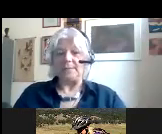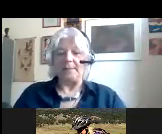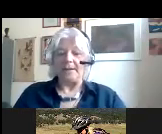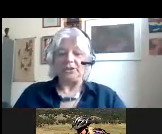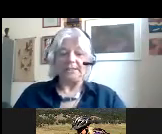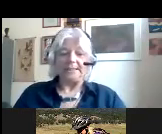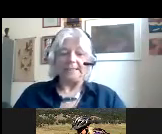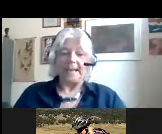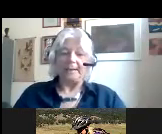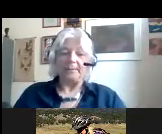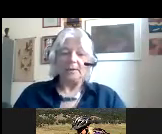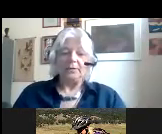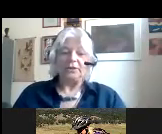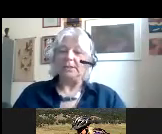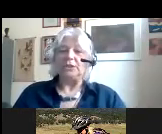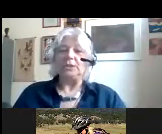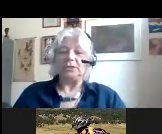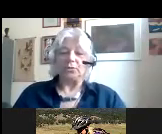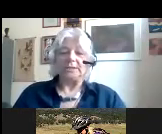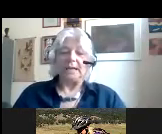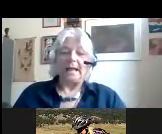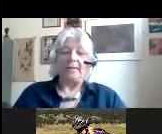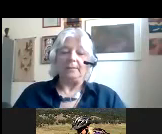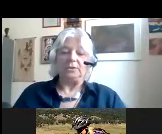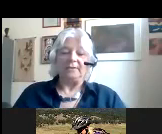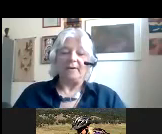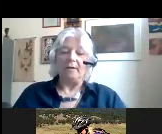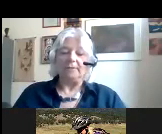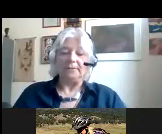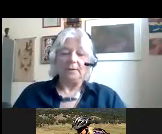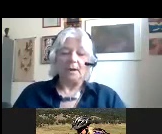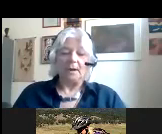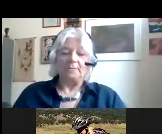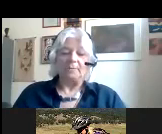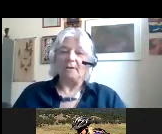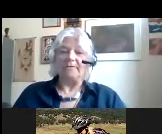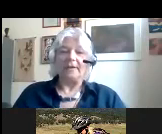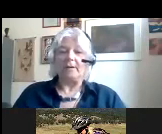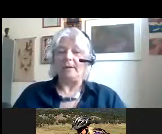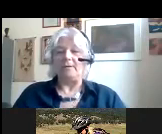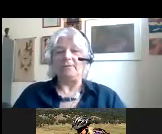about that patience and time to listen to the stories and allow them to evolve are very helpful,